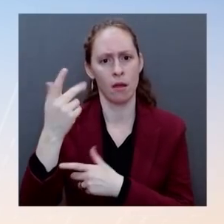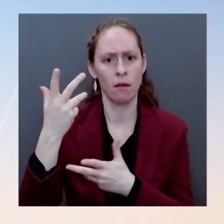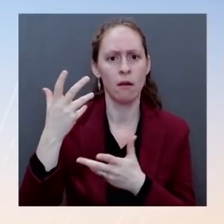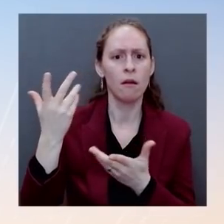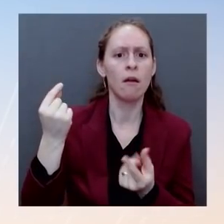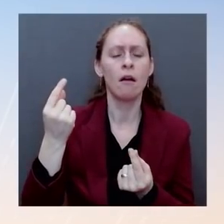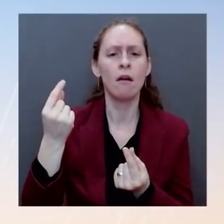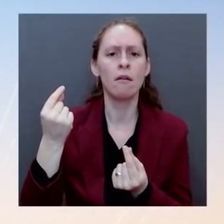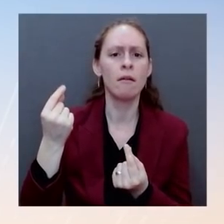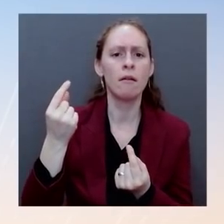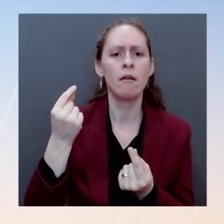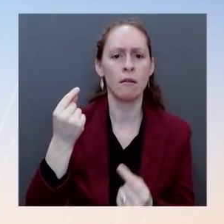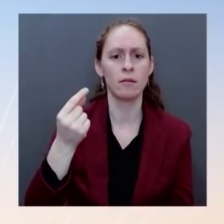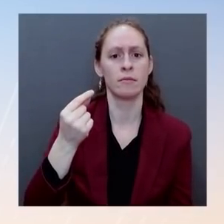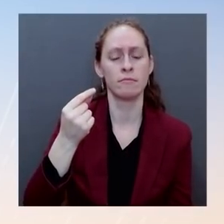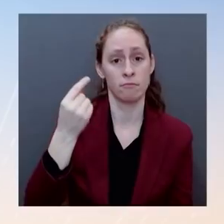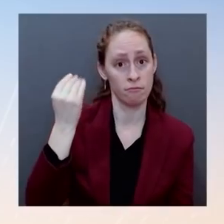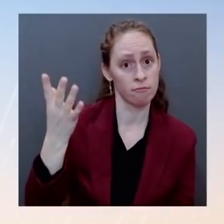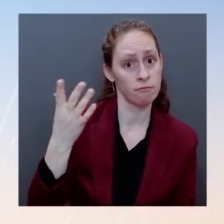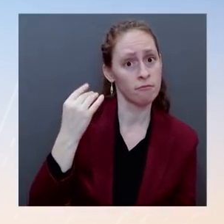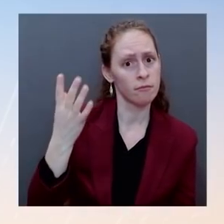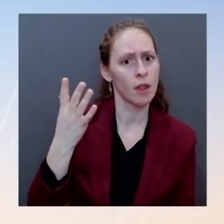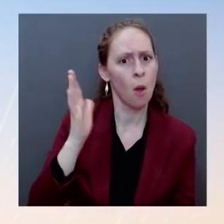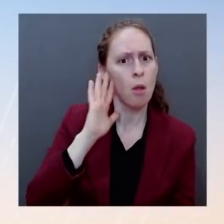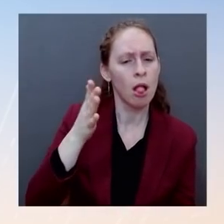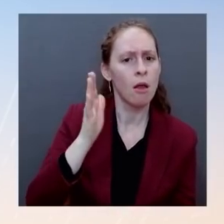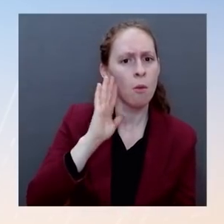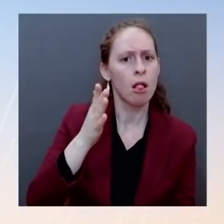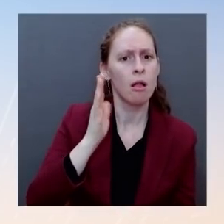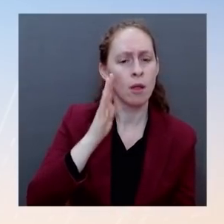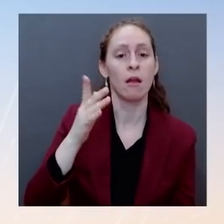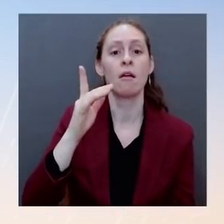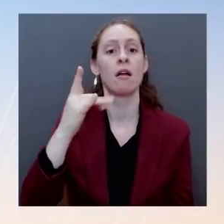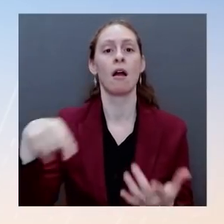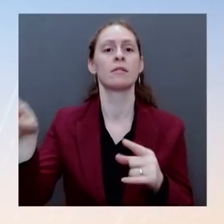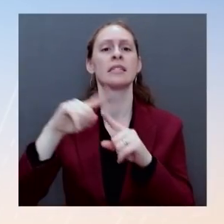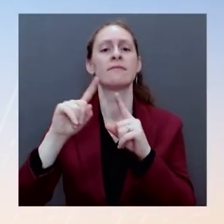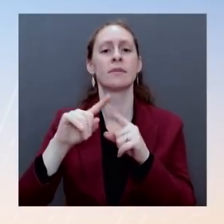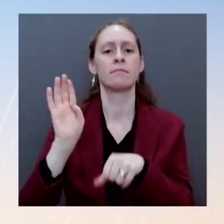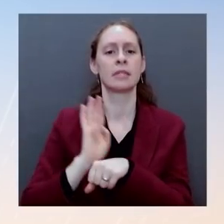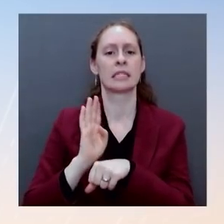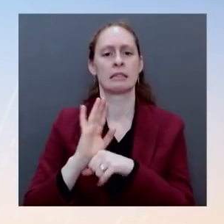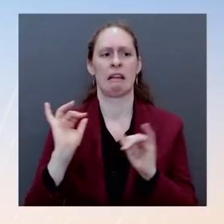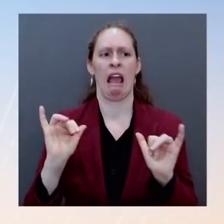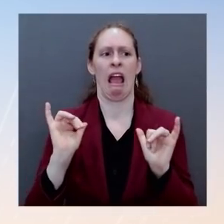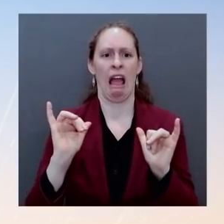to move that through. Now, this month, they're focused on a fee on export containers --